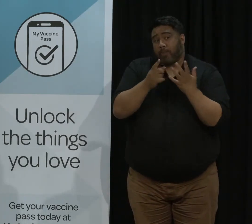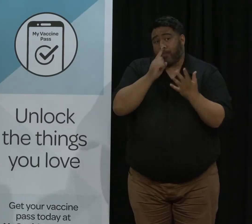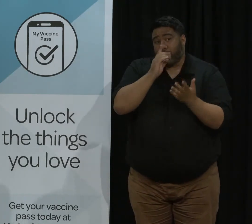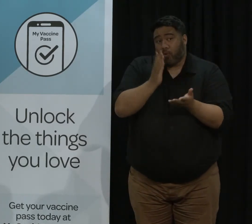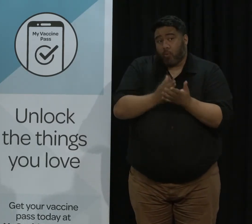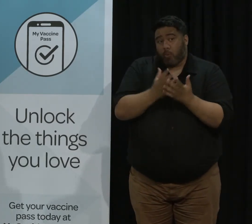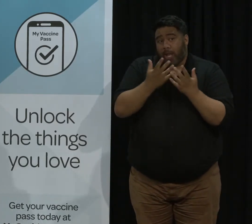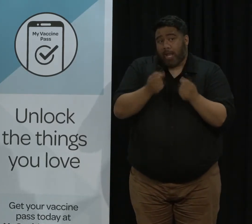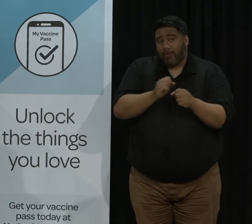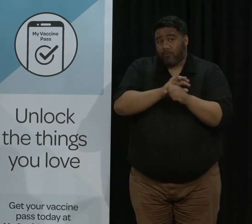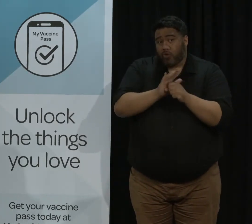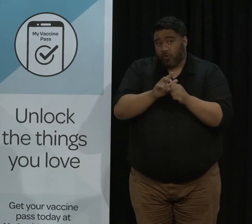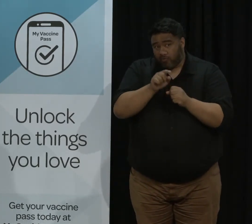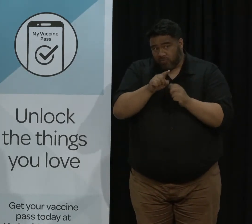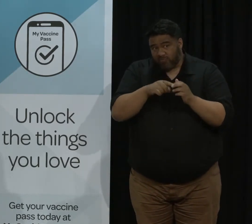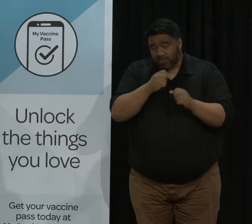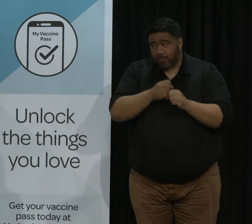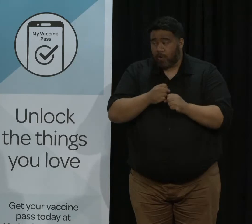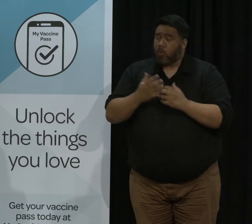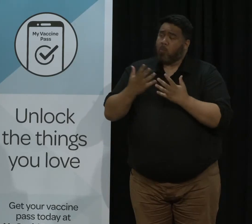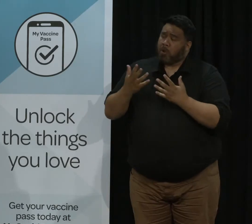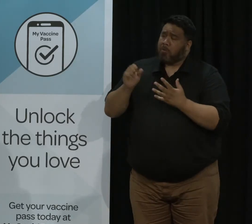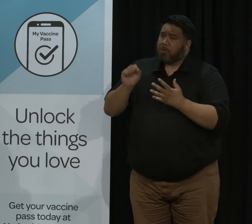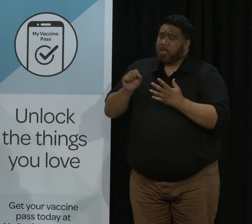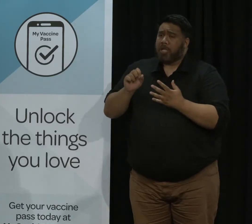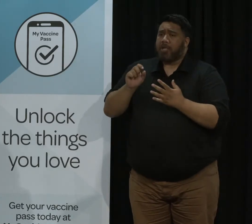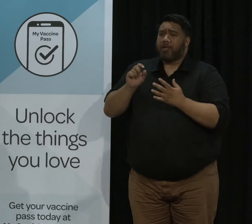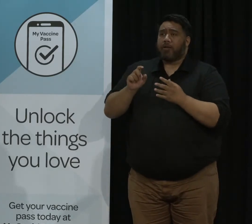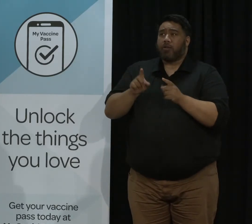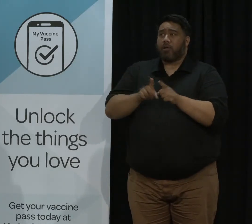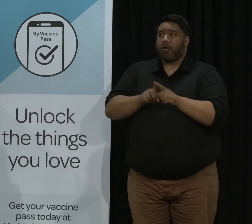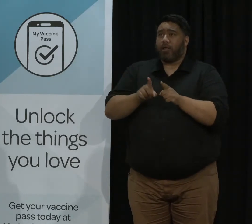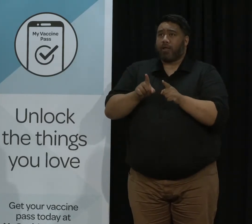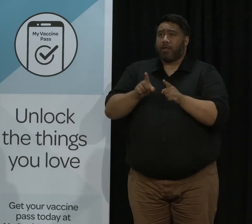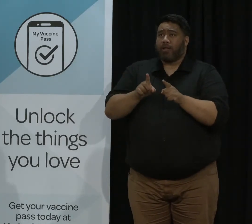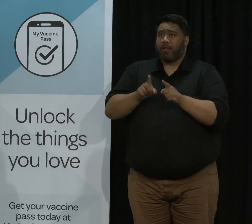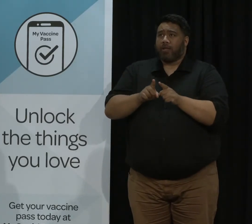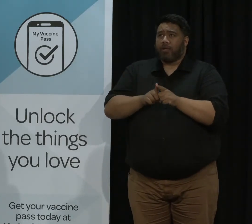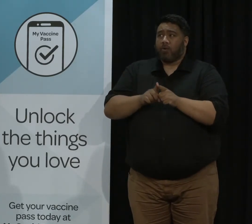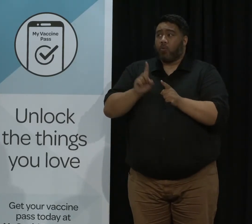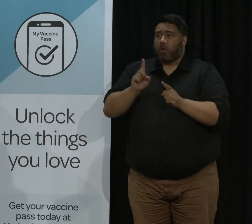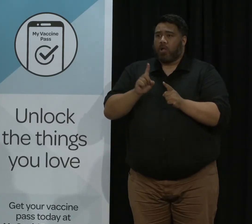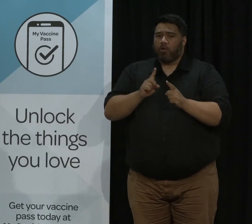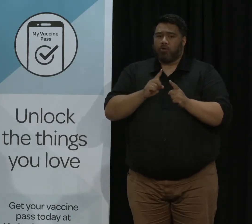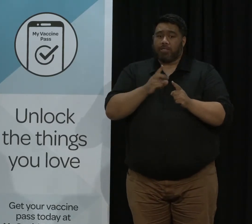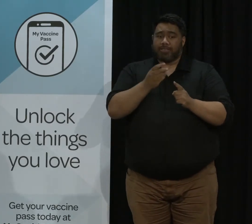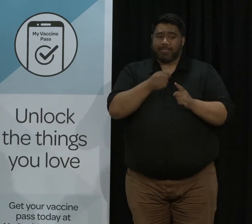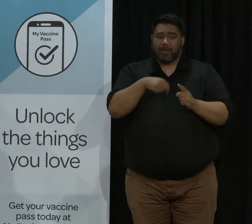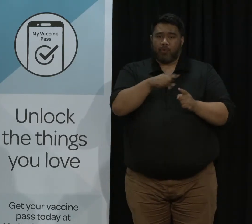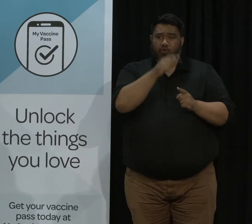will be looking to. Are you concerned about case numbers?